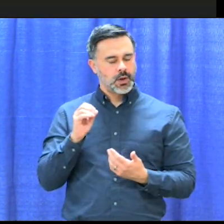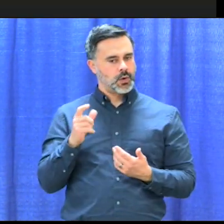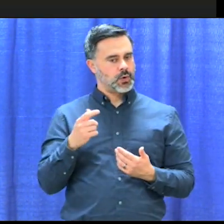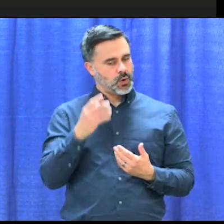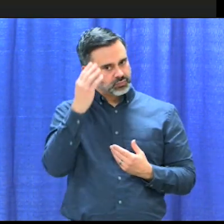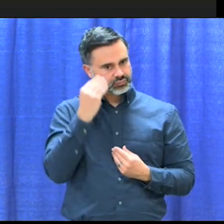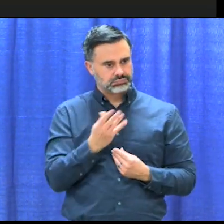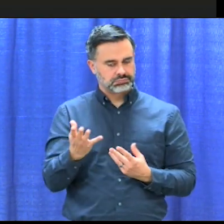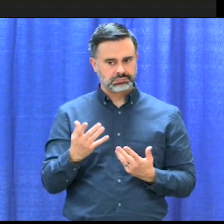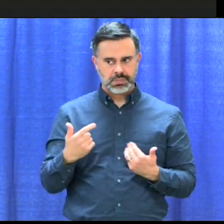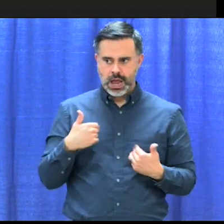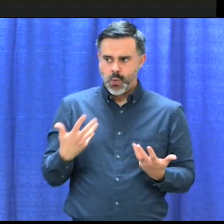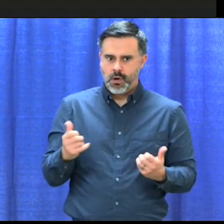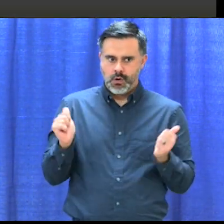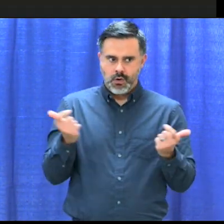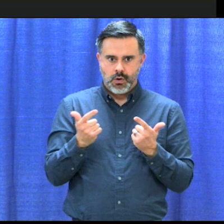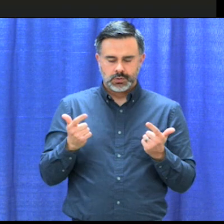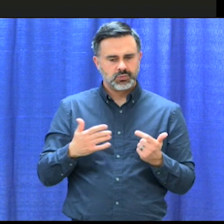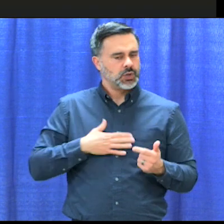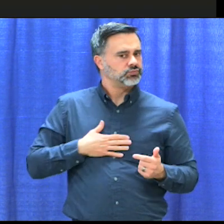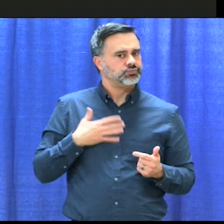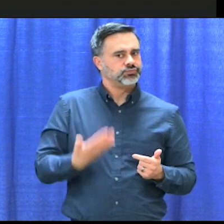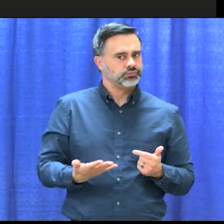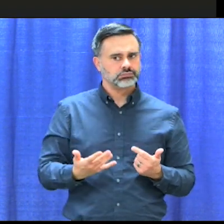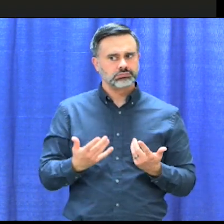be able to come to the table and help these underserved communities that are among the